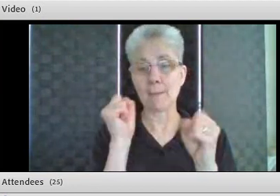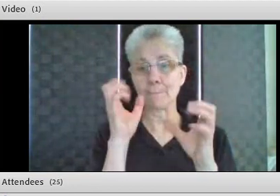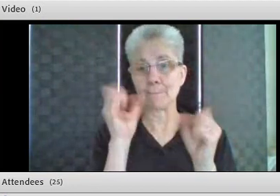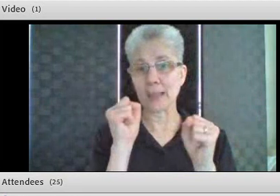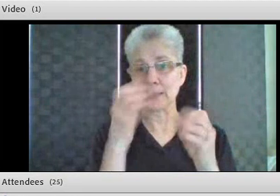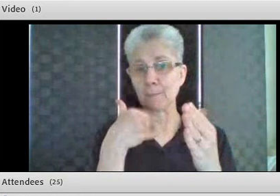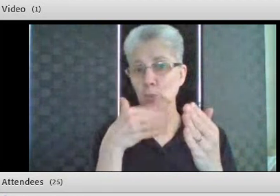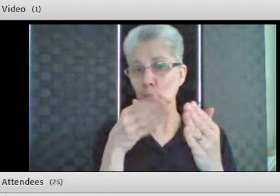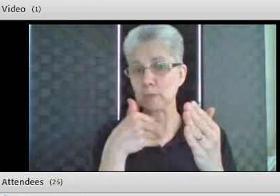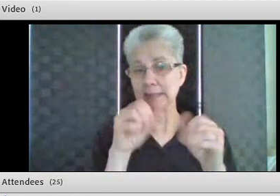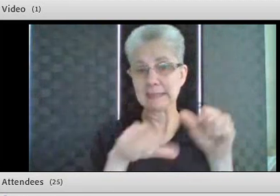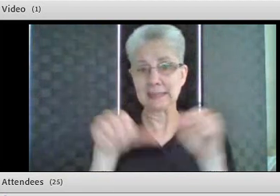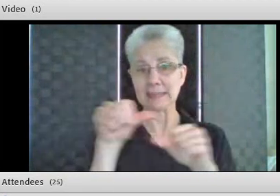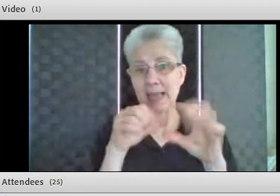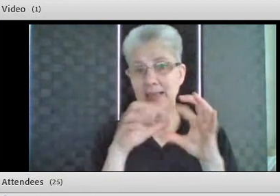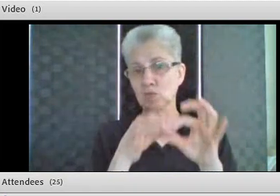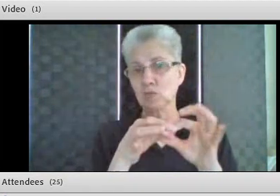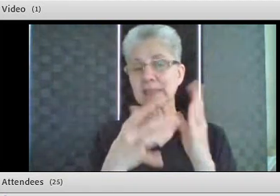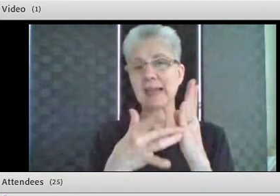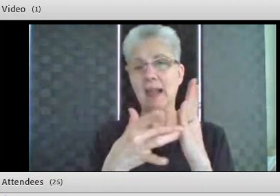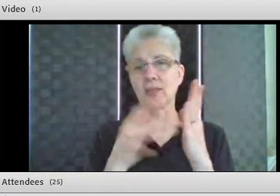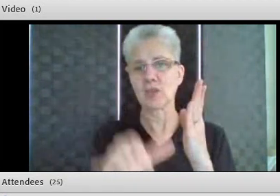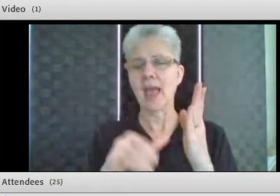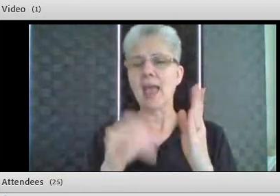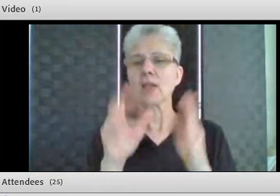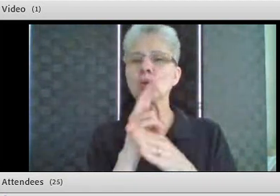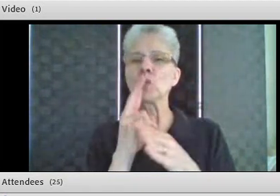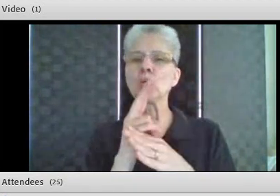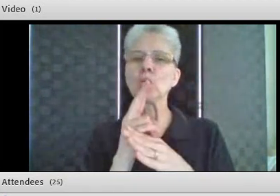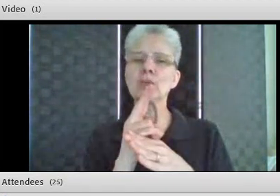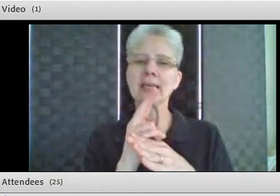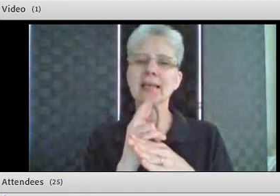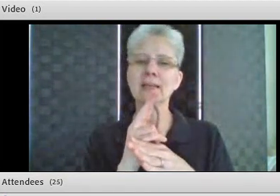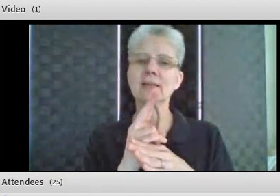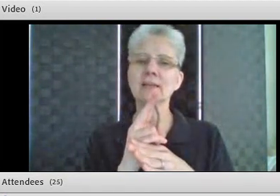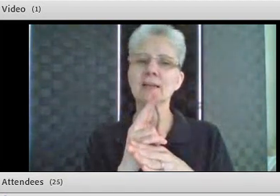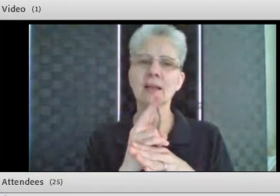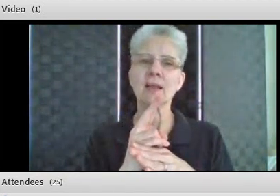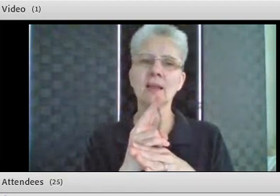that we did with Full S.T.E.A.M. Ahead because it was such an amazing music